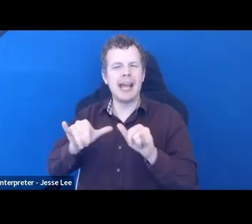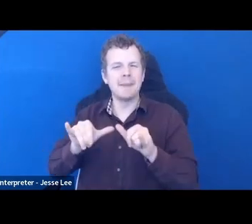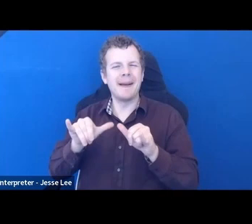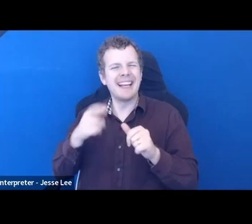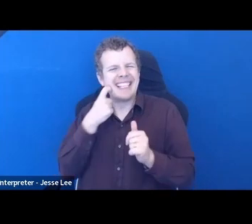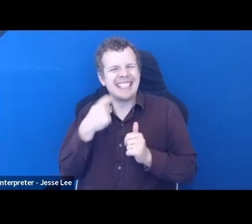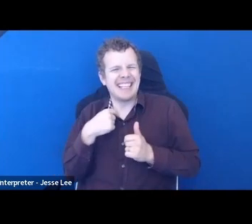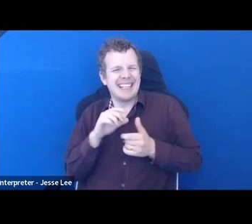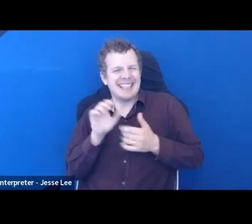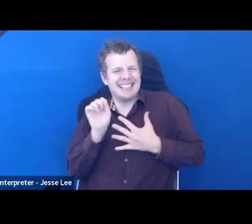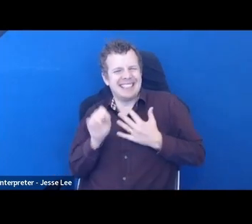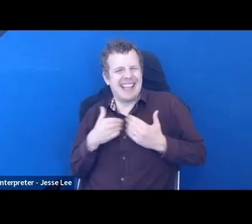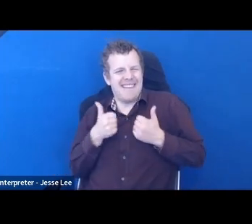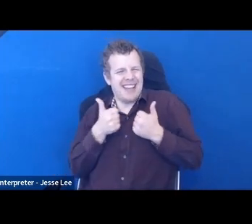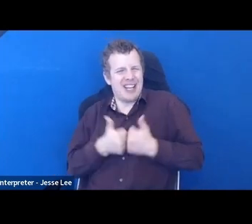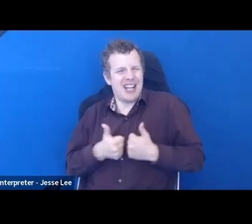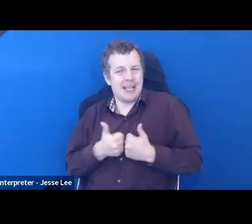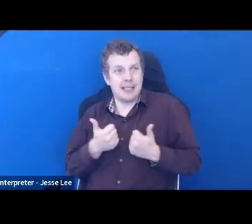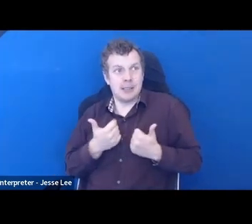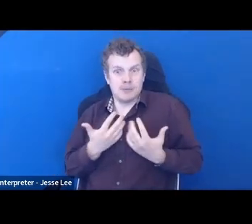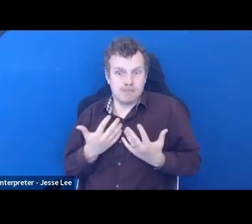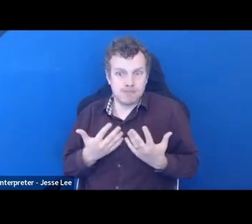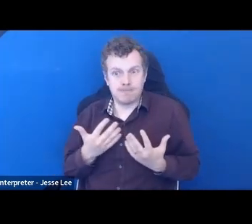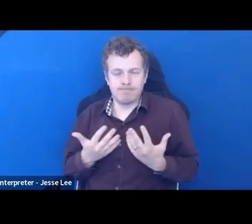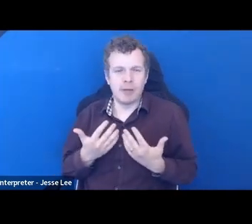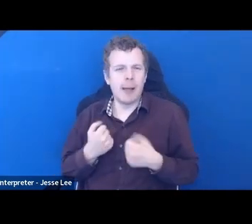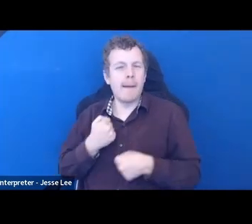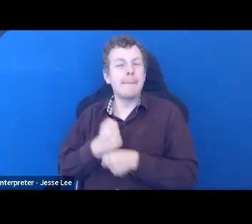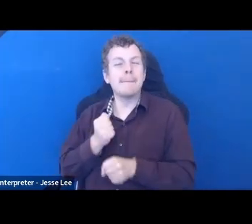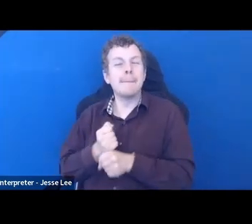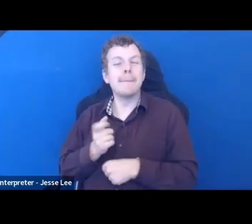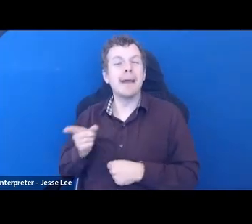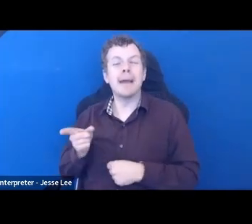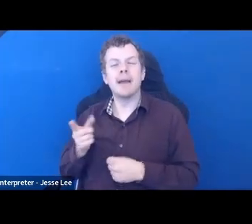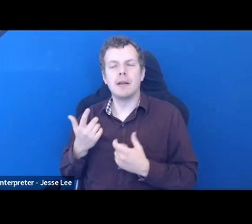Expending a lot of effort can lead to fatigue.